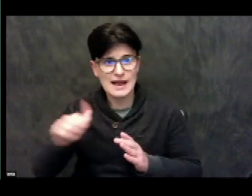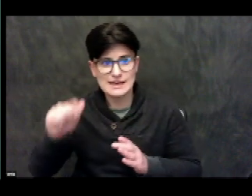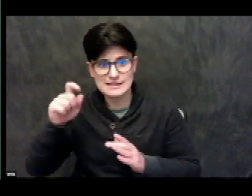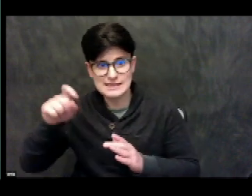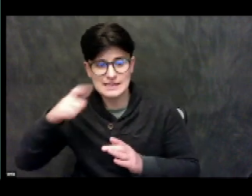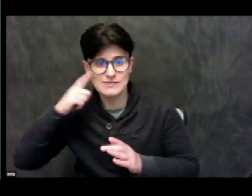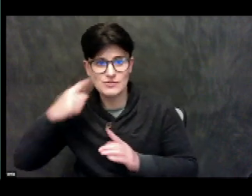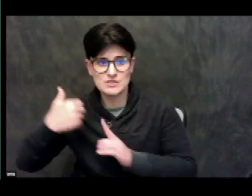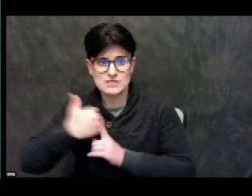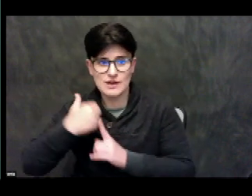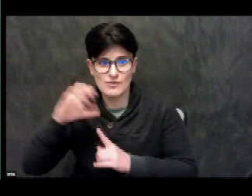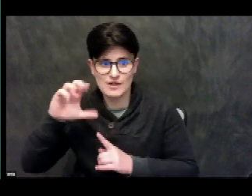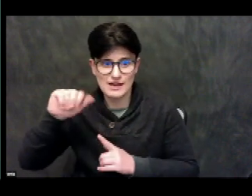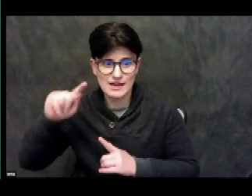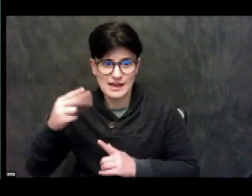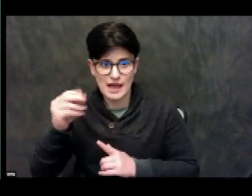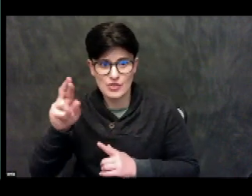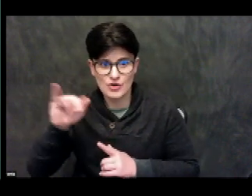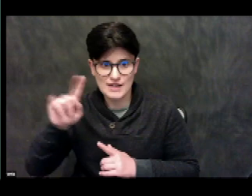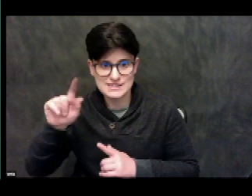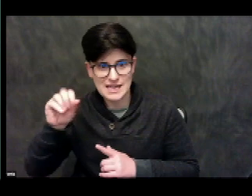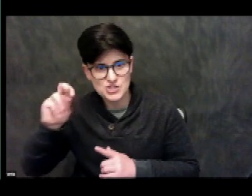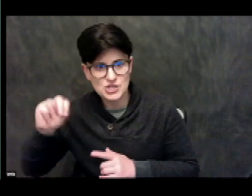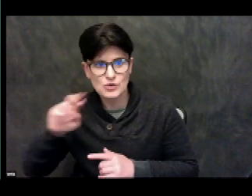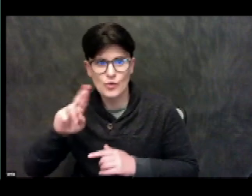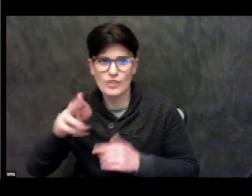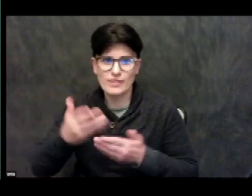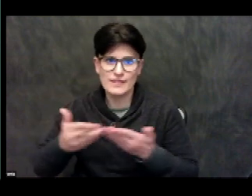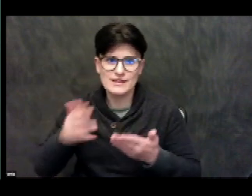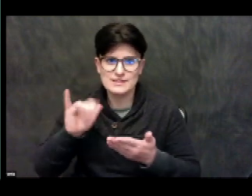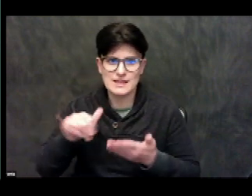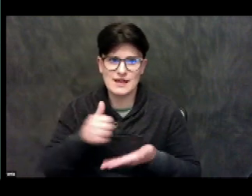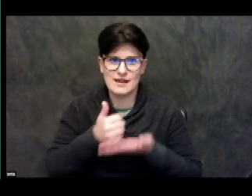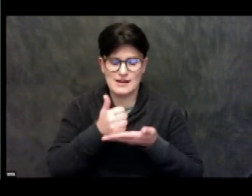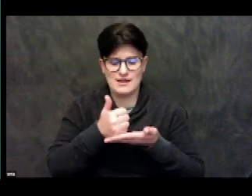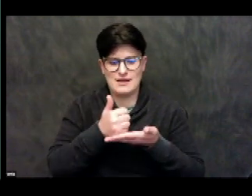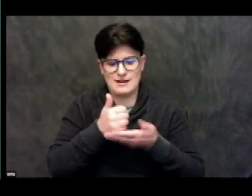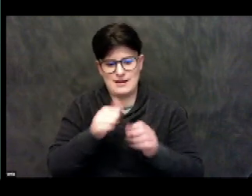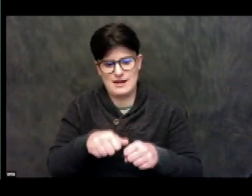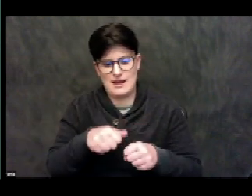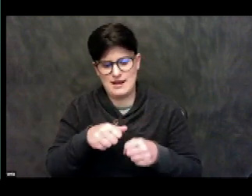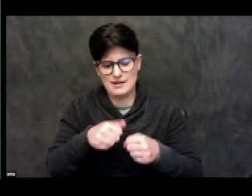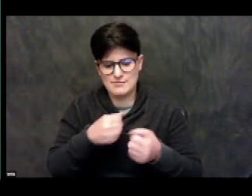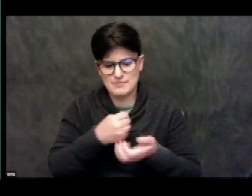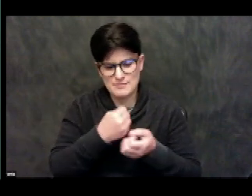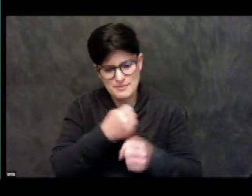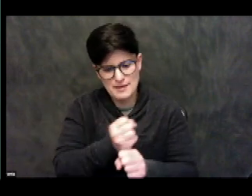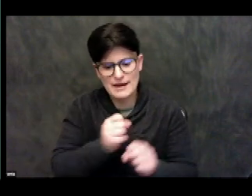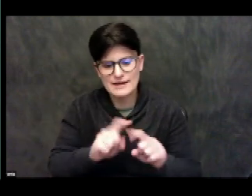might be able to create a different care plan that helps you assess for bladder infections throughout the pregnancy.